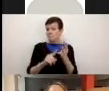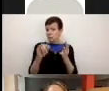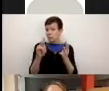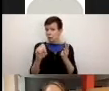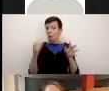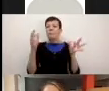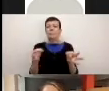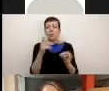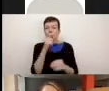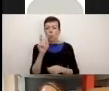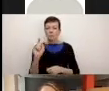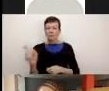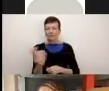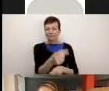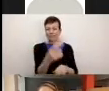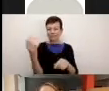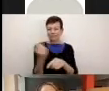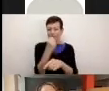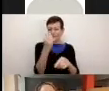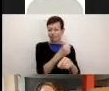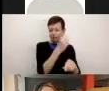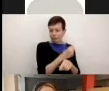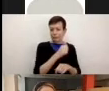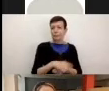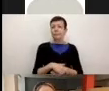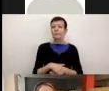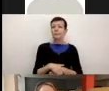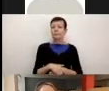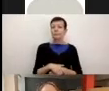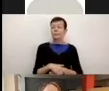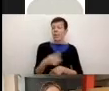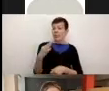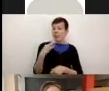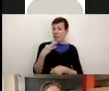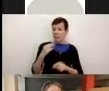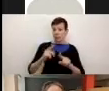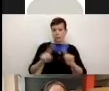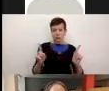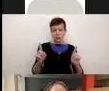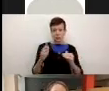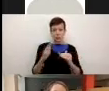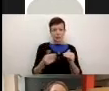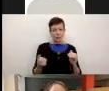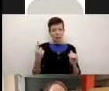Now we have made some small shifts to the application requirements from last year based on feedback from applicants and assessors.